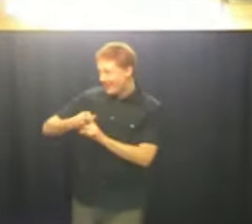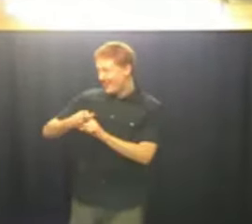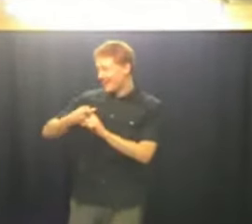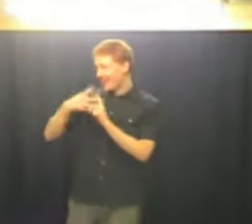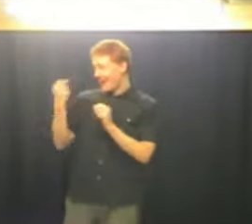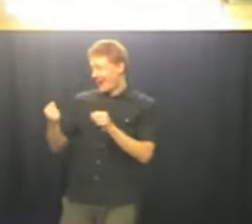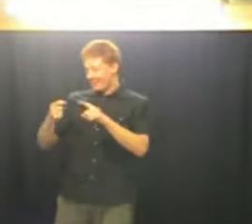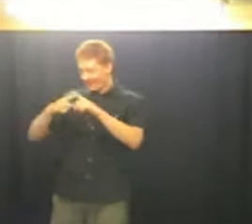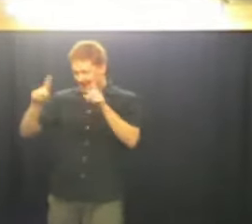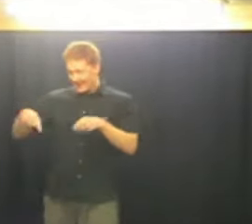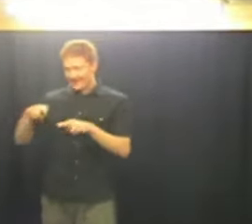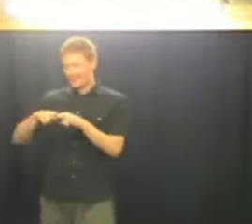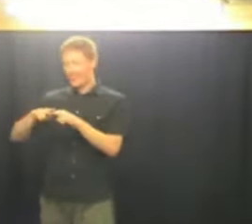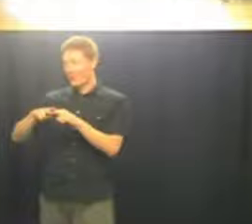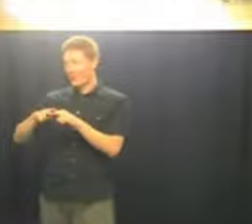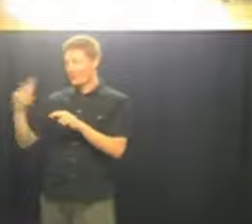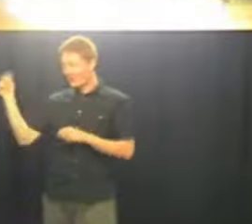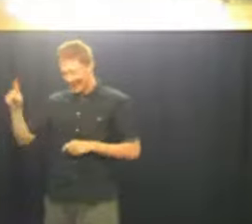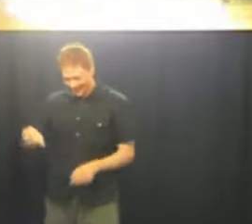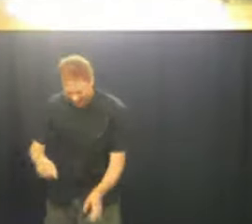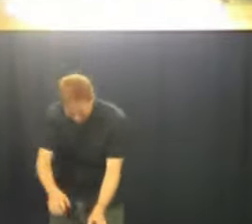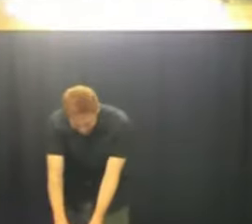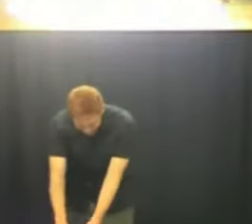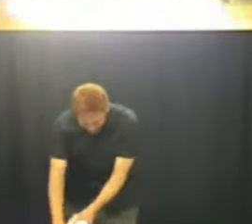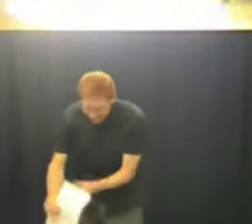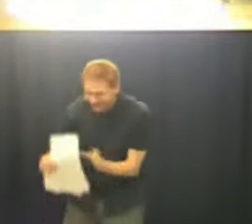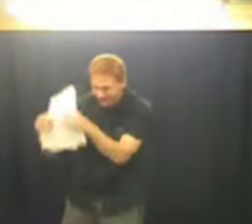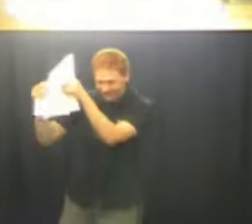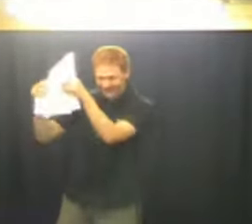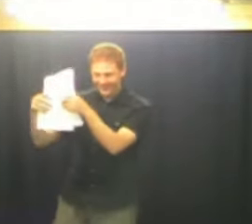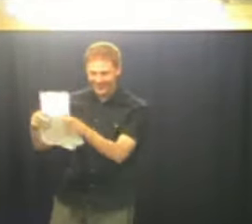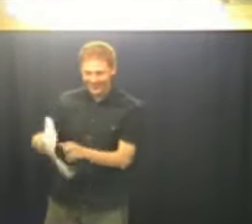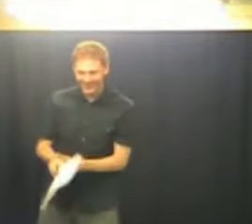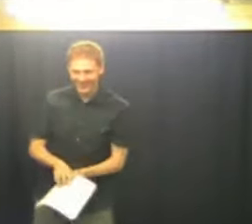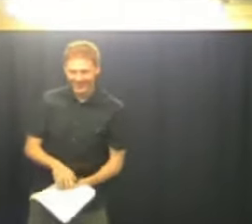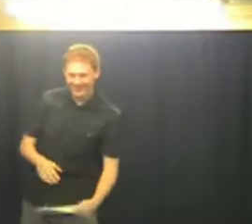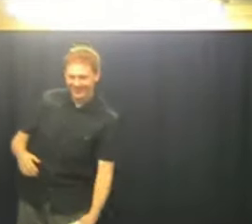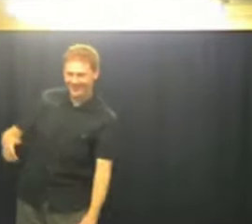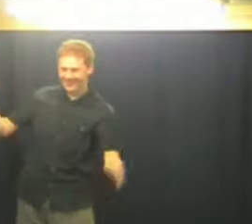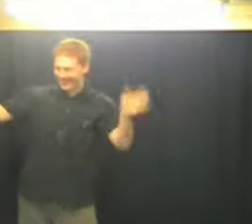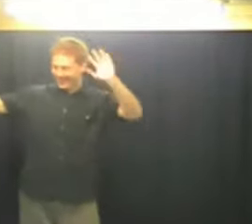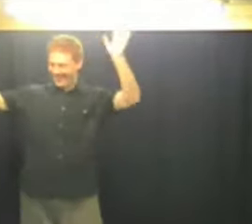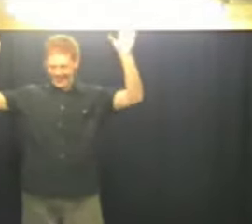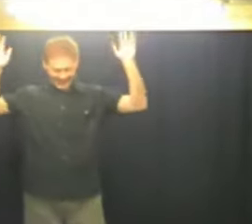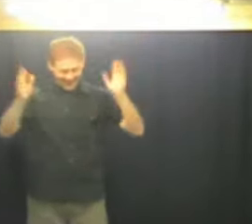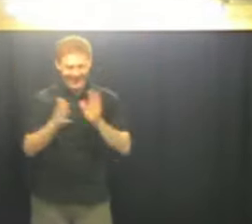also I have handouts for today! hooray!